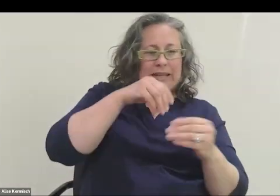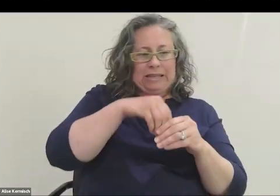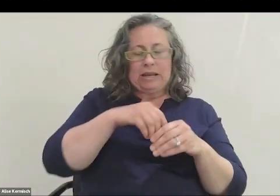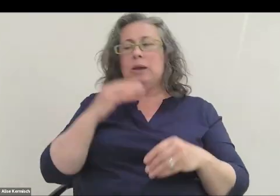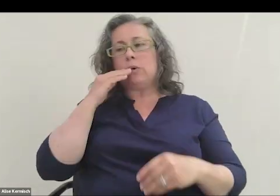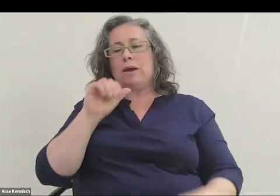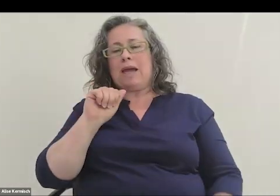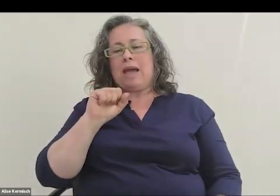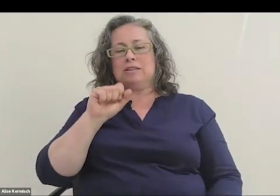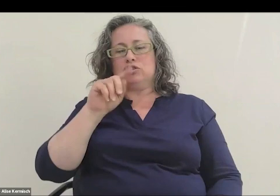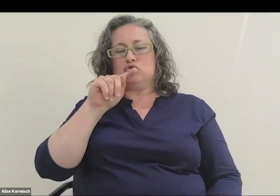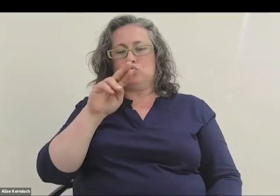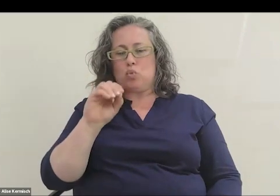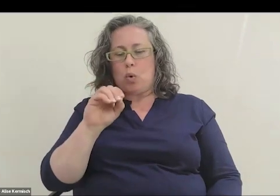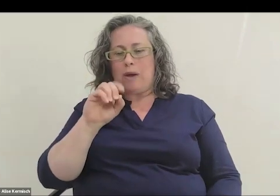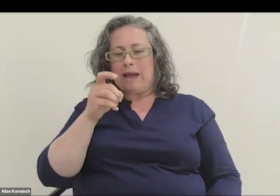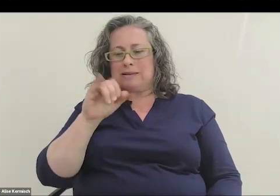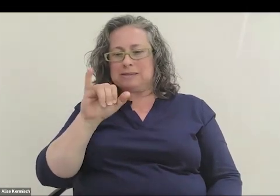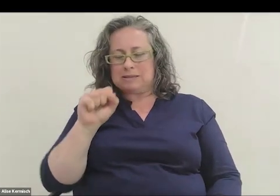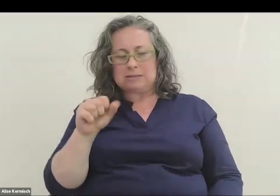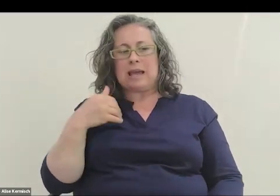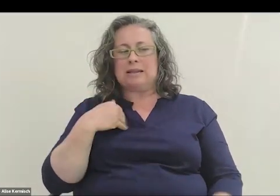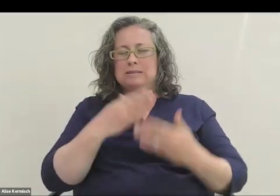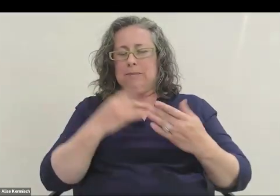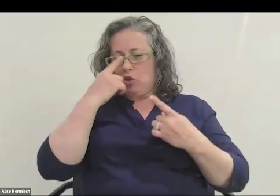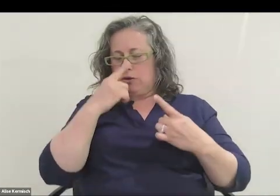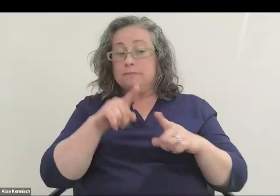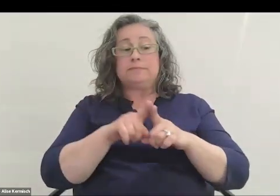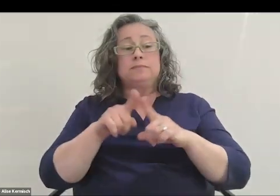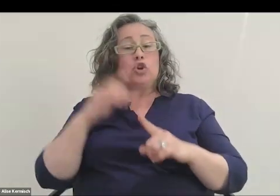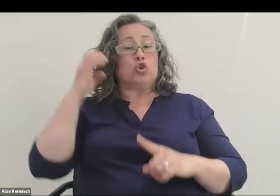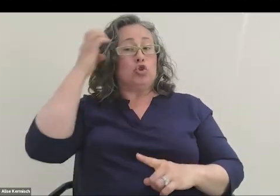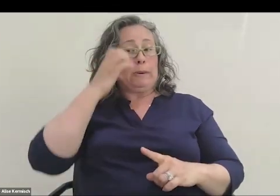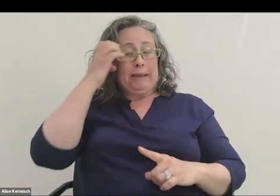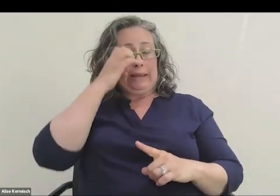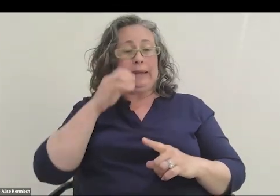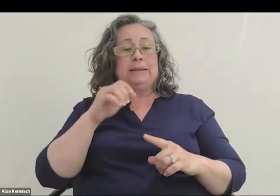has some thoughts along those lines, too. There's also the European Space Agency, and they're testing